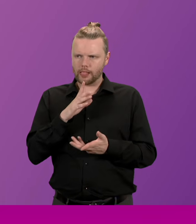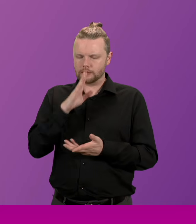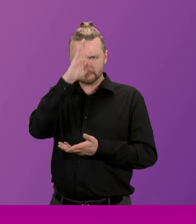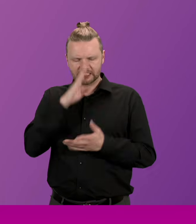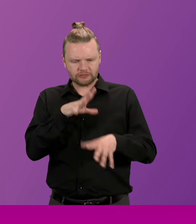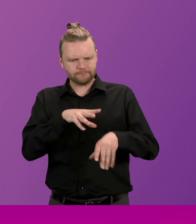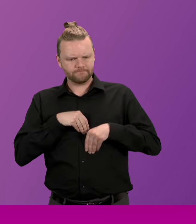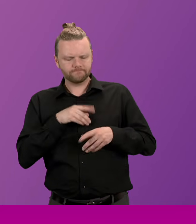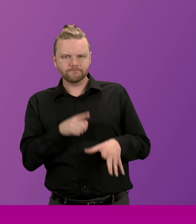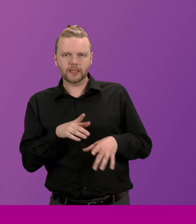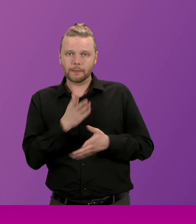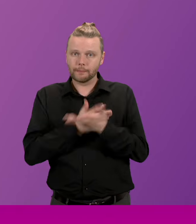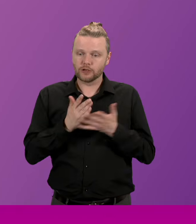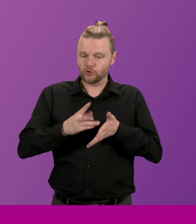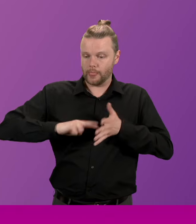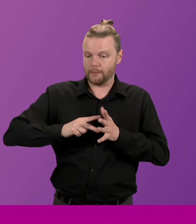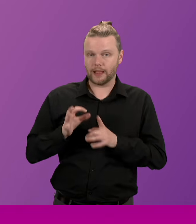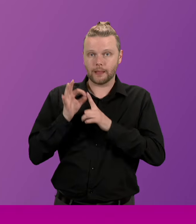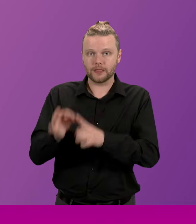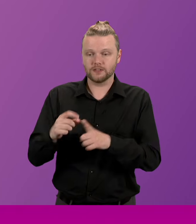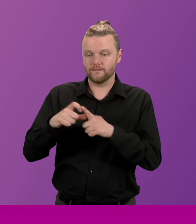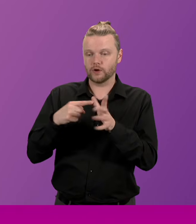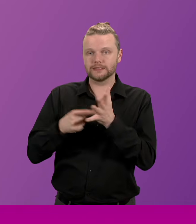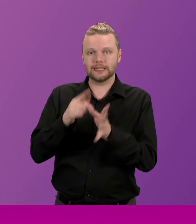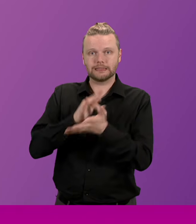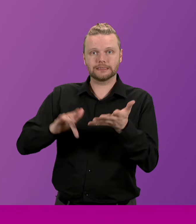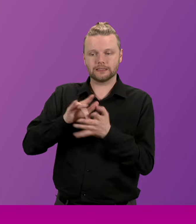that decisions on planning applications for data centres across Scotland are not